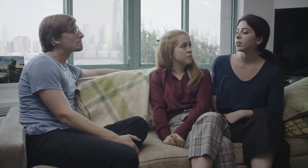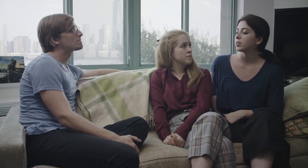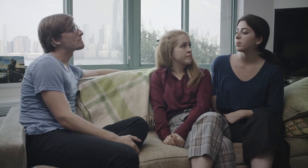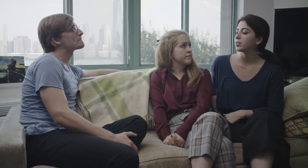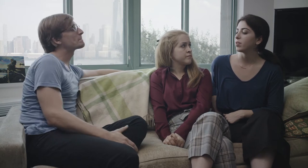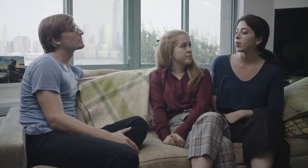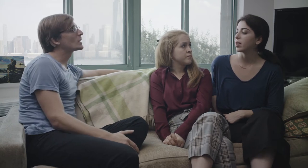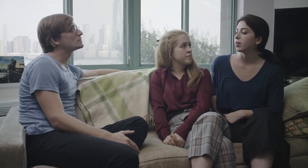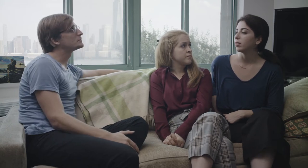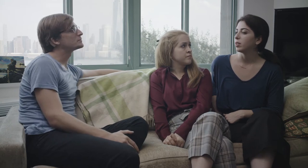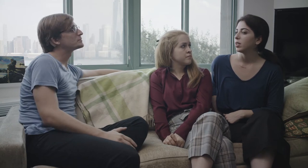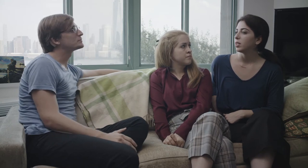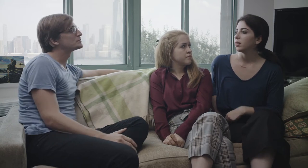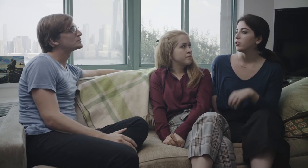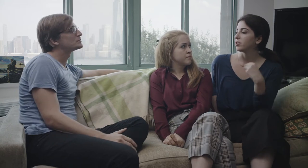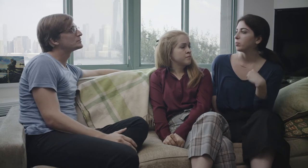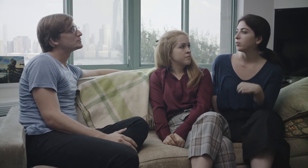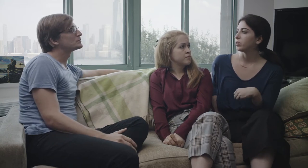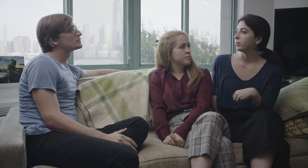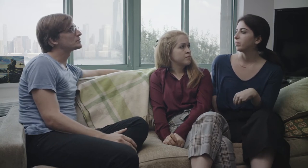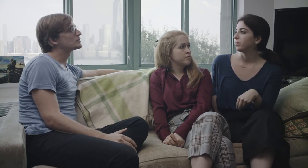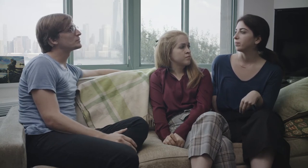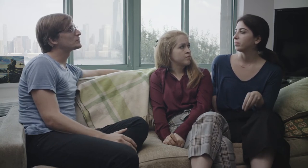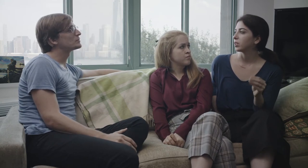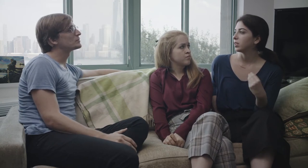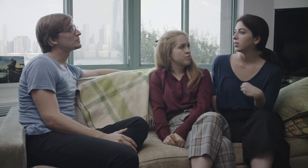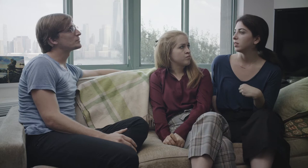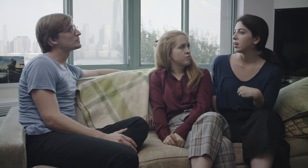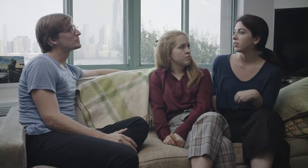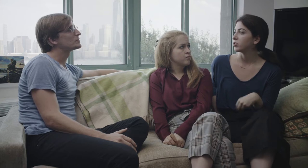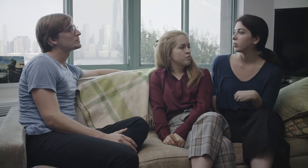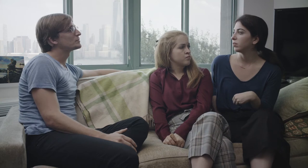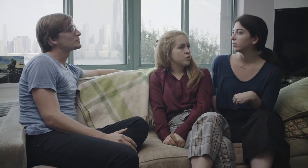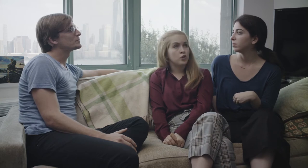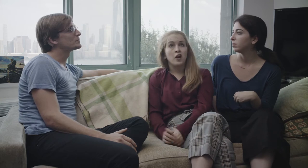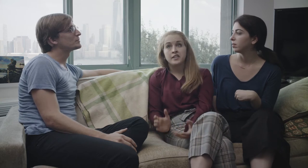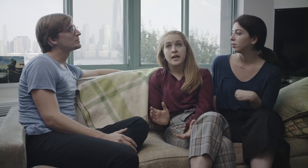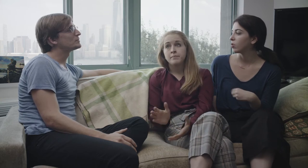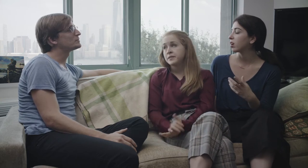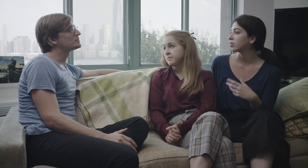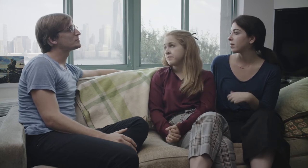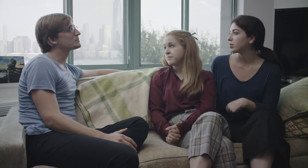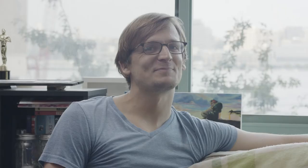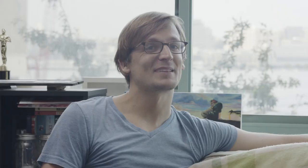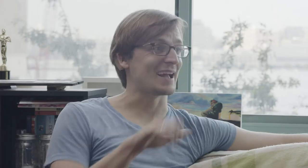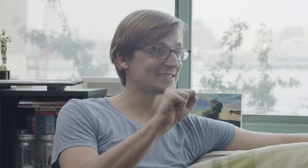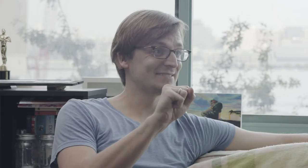sometimes it's very digestible for the consumer? : Or archetyped? -: Or archetyped.